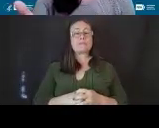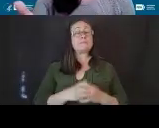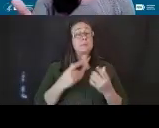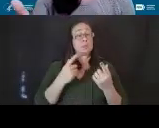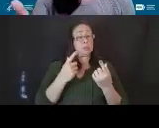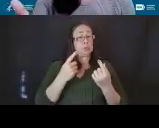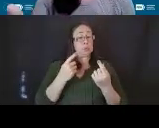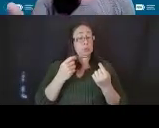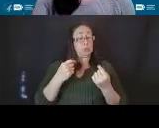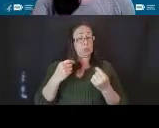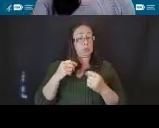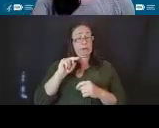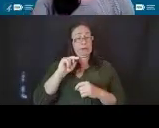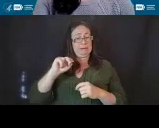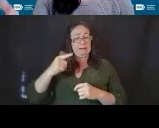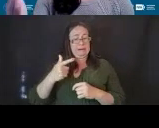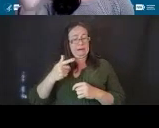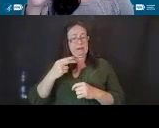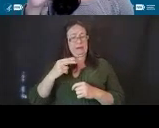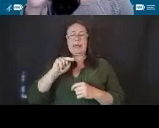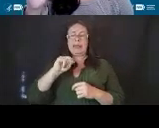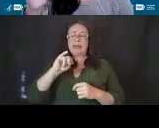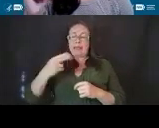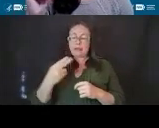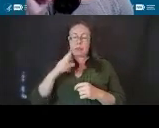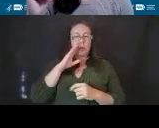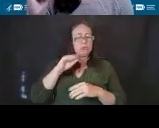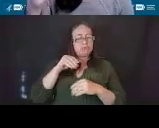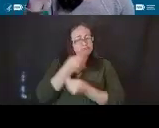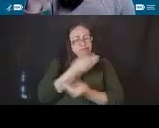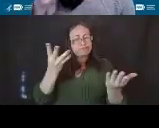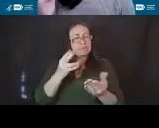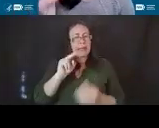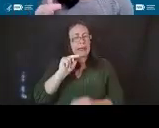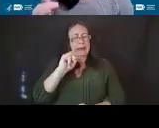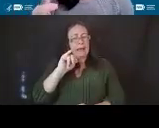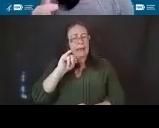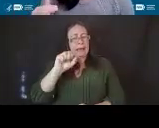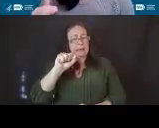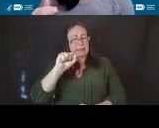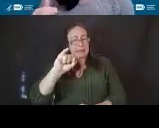to submit a competing renewal. You might be really excited about your new data